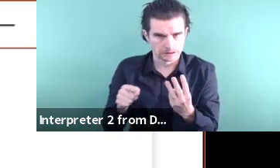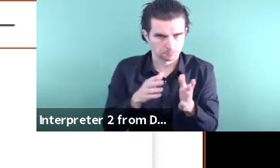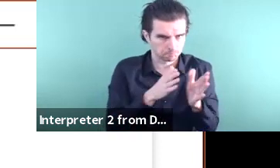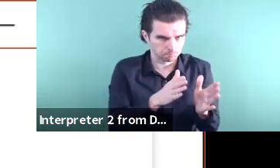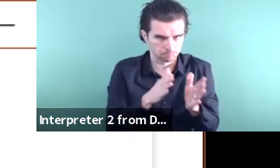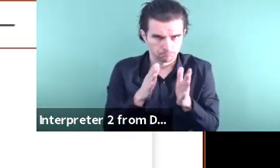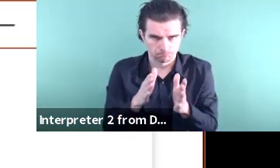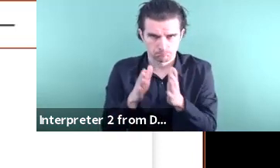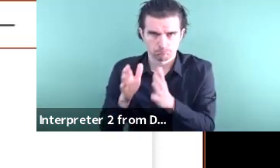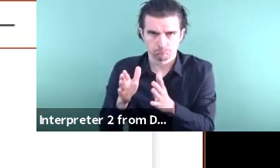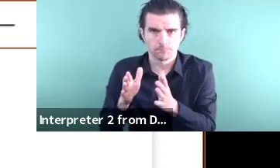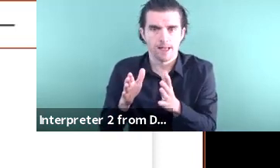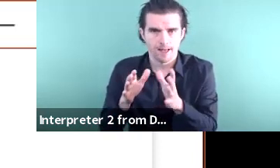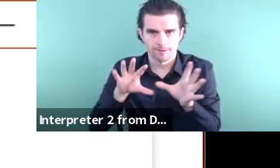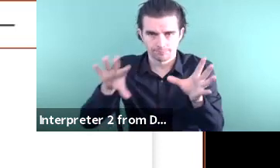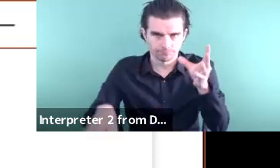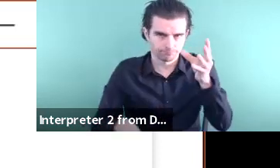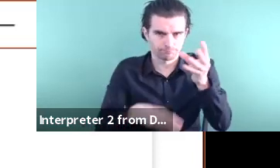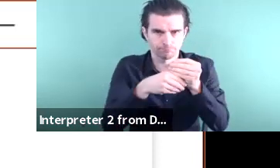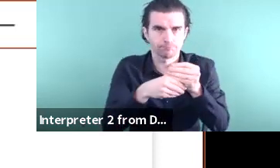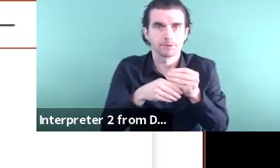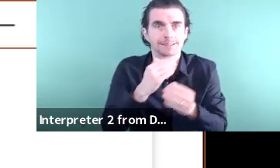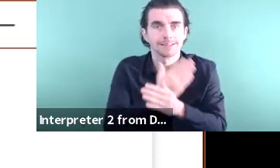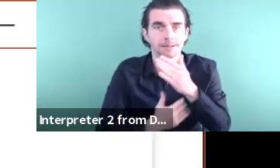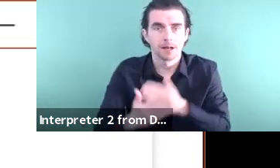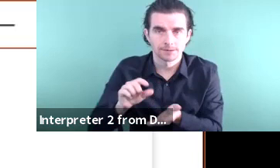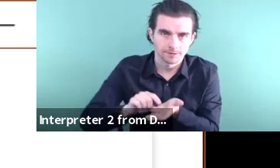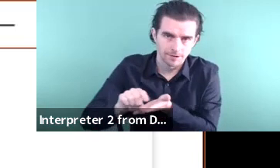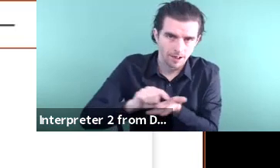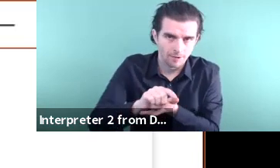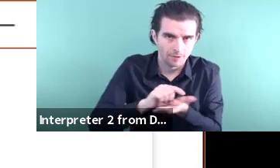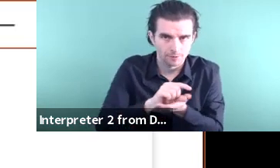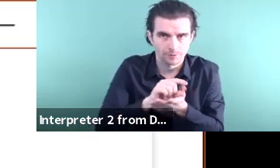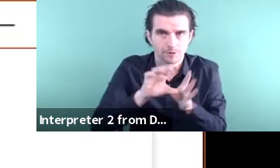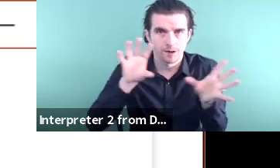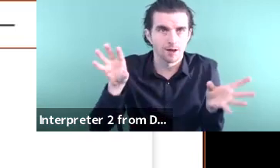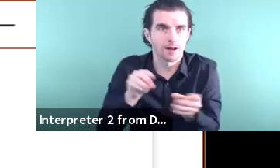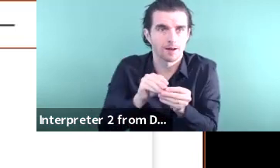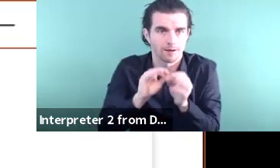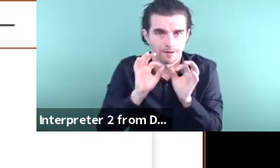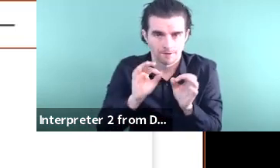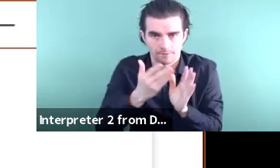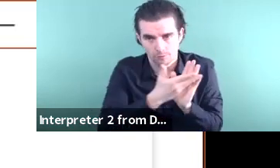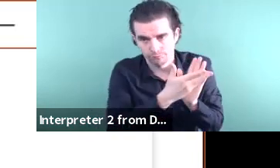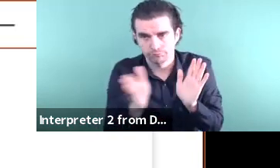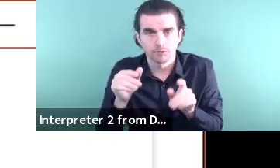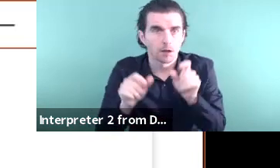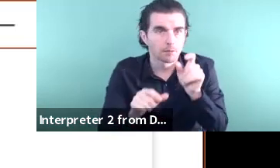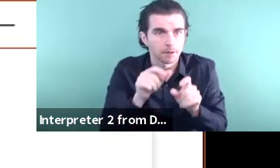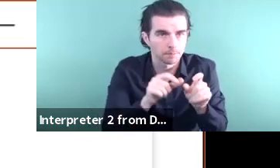was coverage of disability extra costs. Today it's 90 Fiji per month and persons